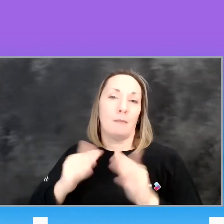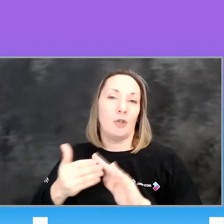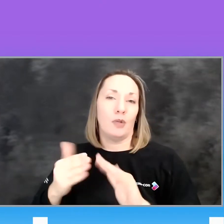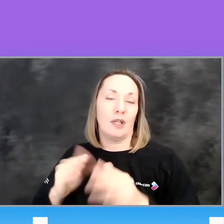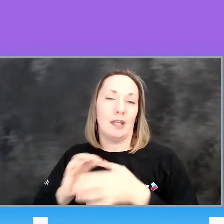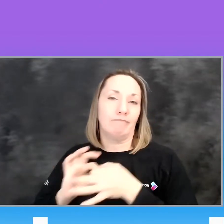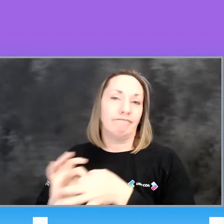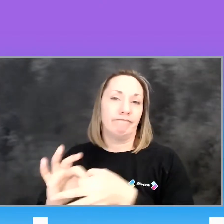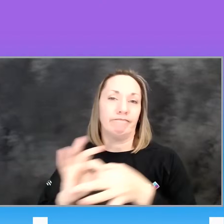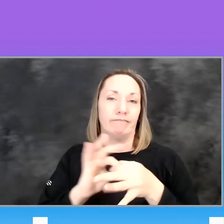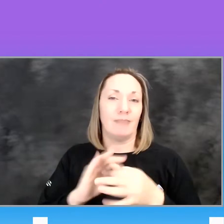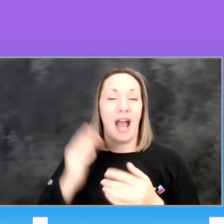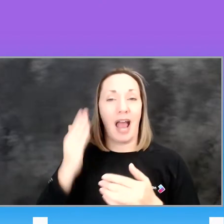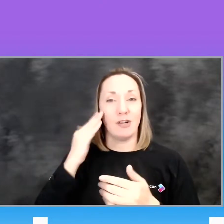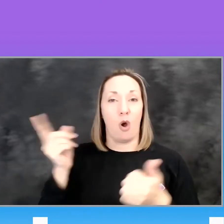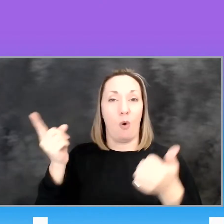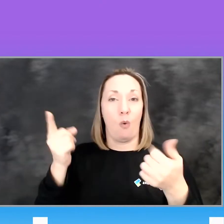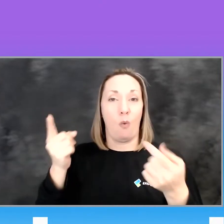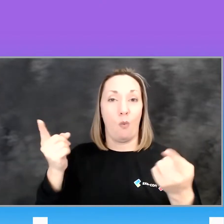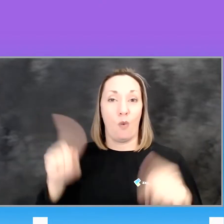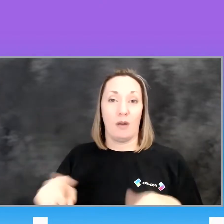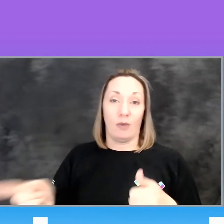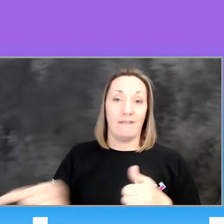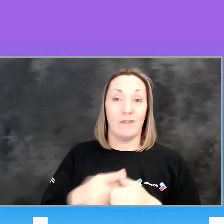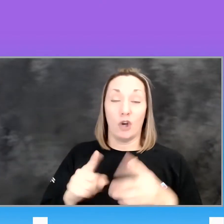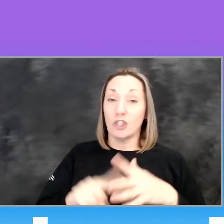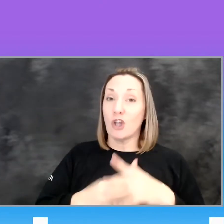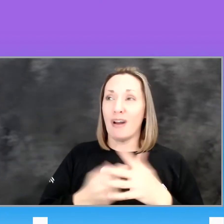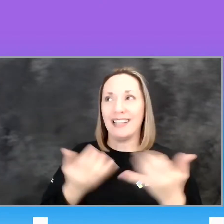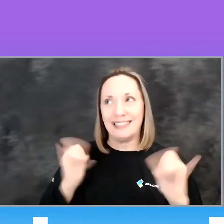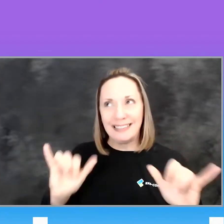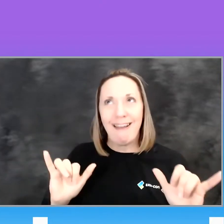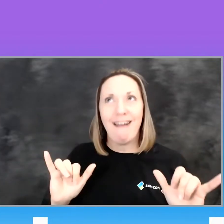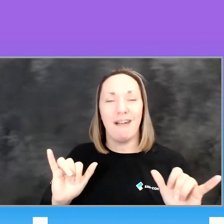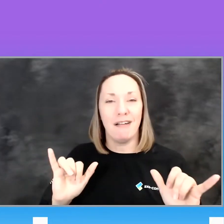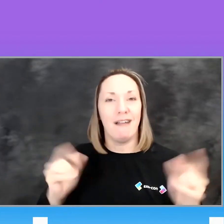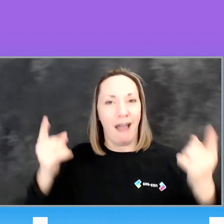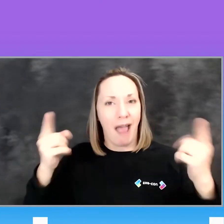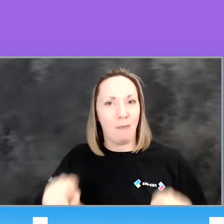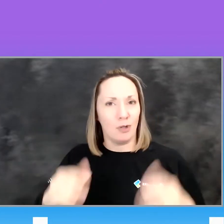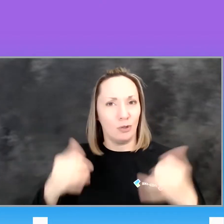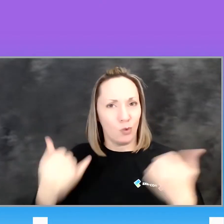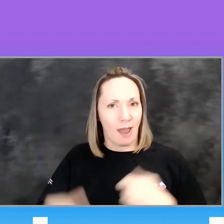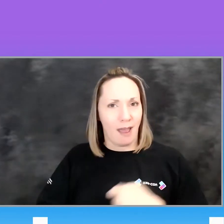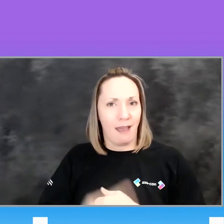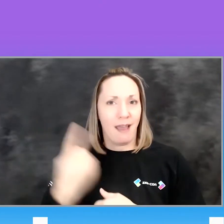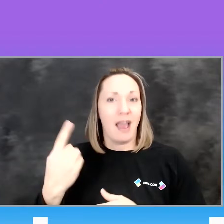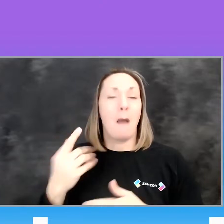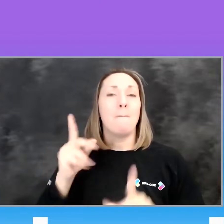that when we started out and we still hear this to this day, that there are people with